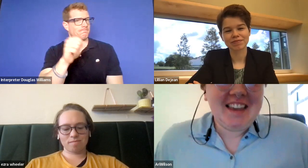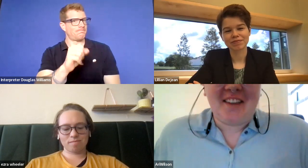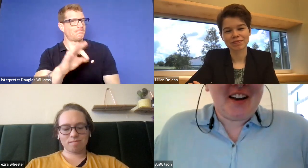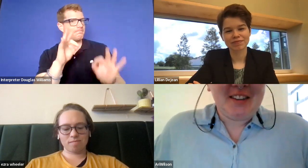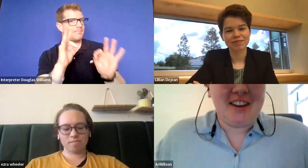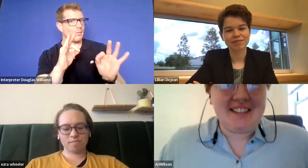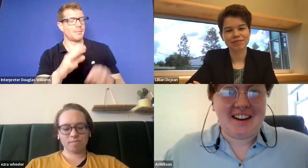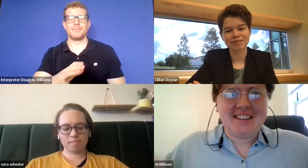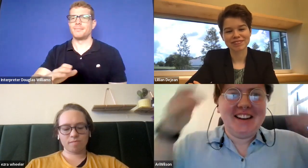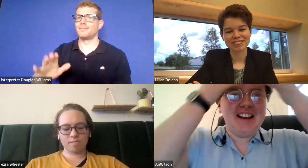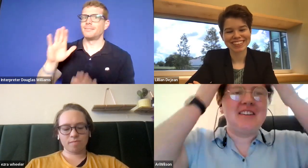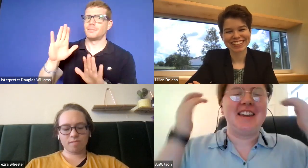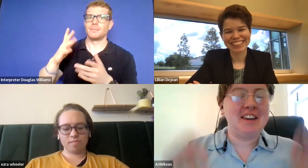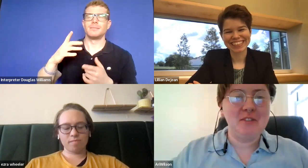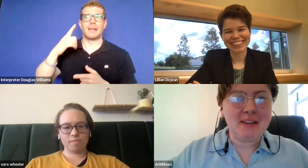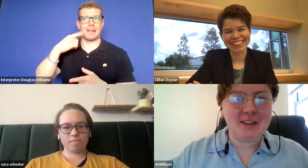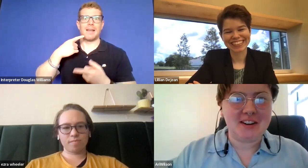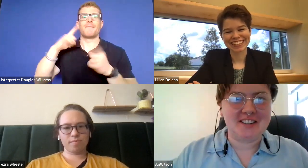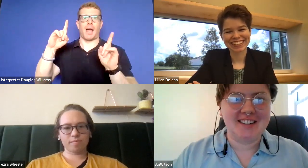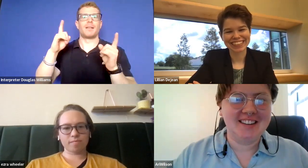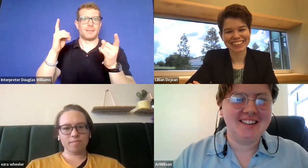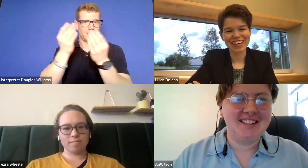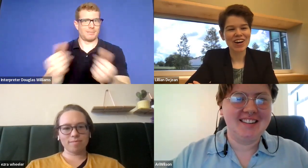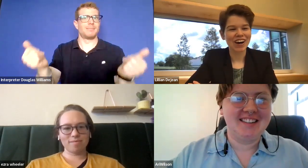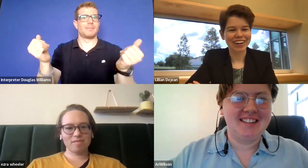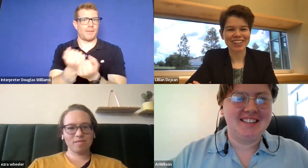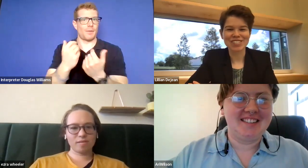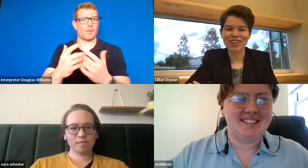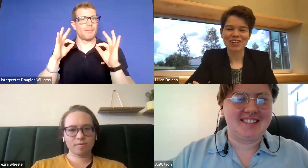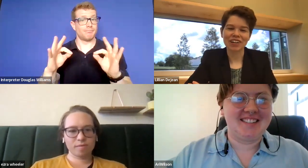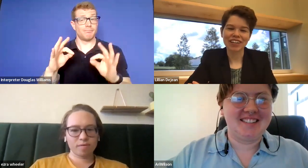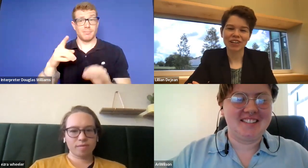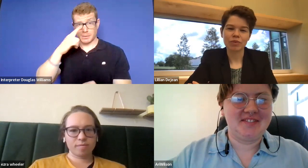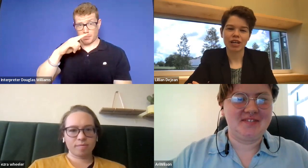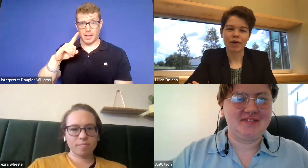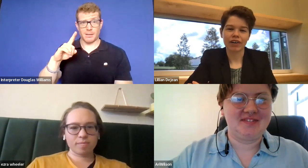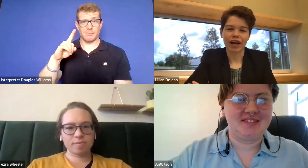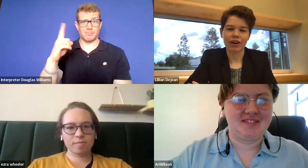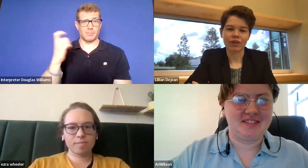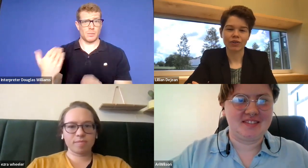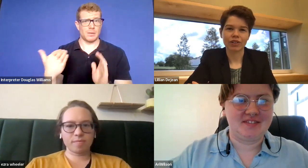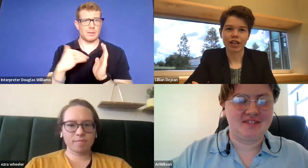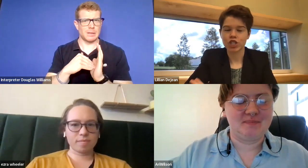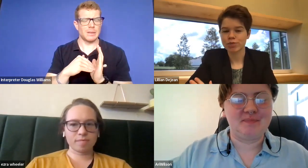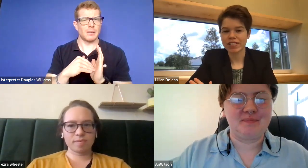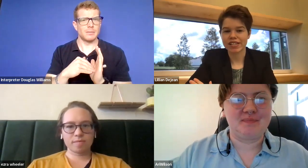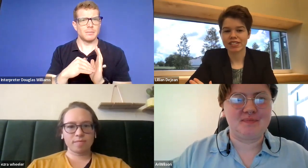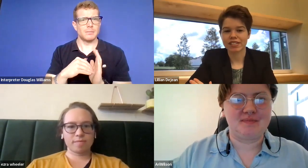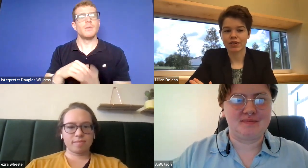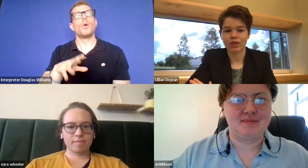I've finally worked that. Okay, can you repeat the question Okay, So we're talking a little bit about how your LGBT identity.